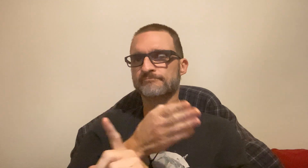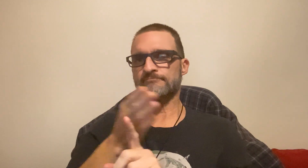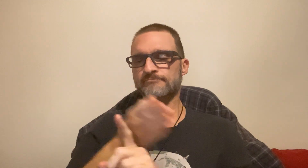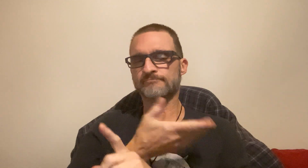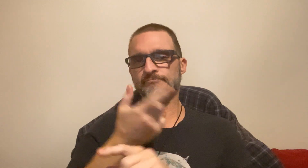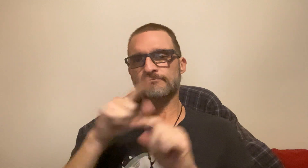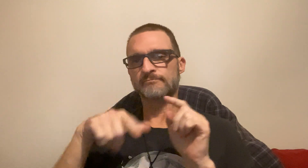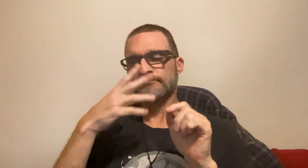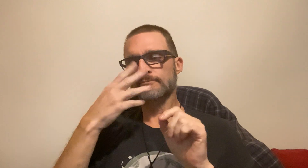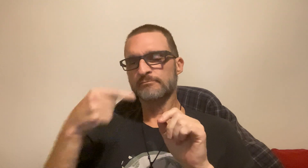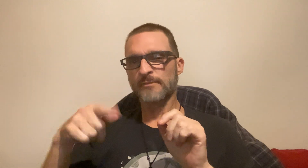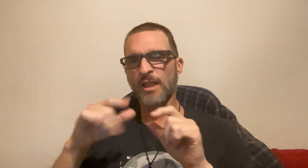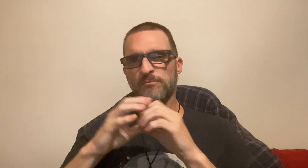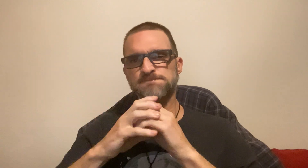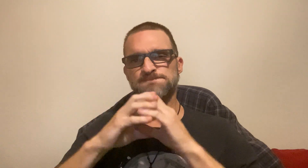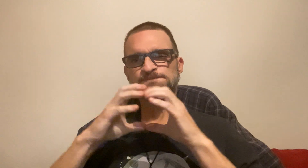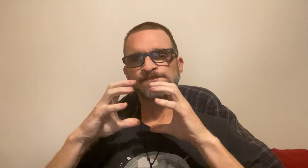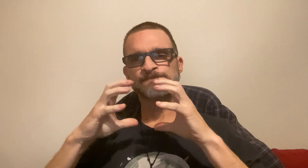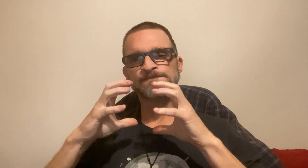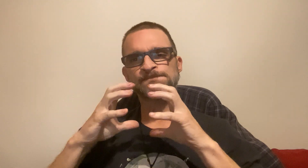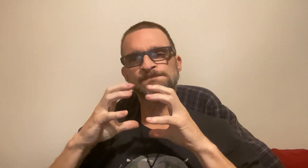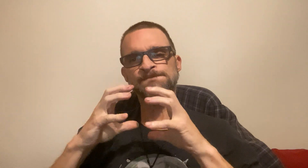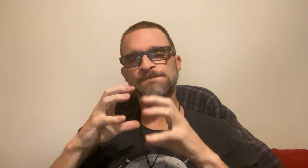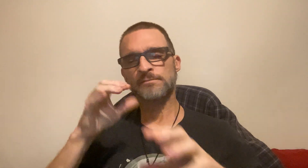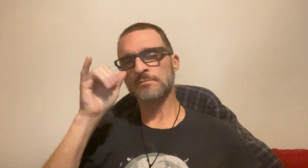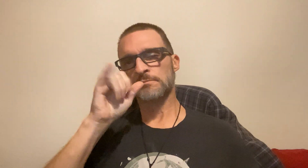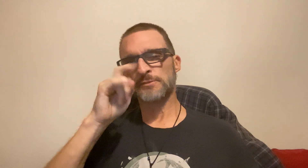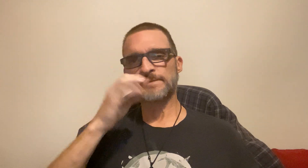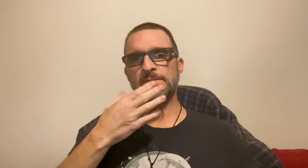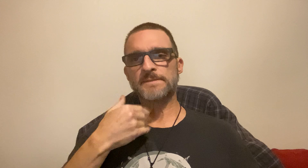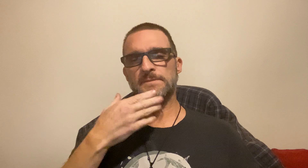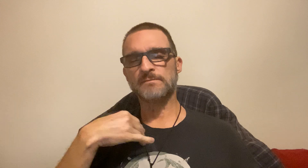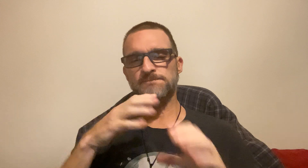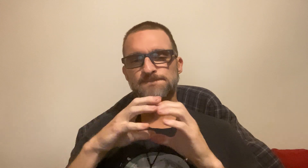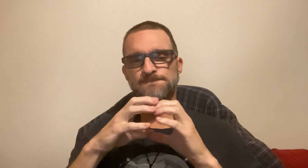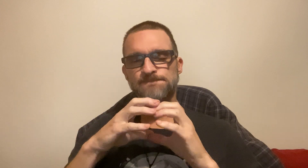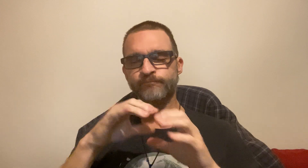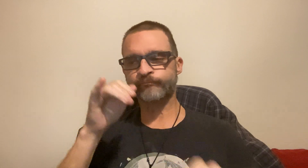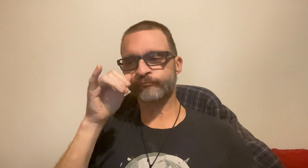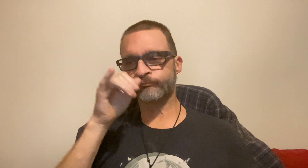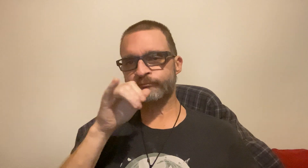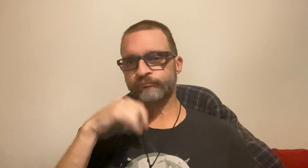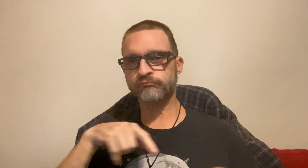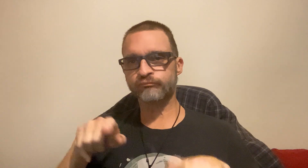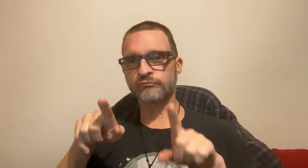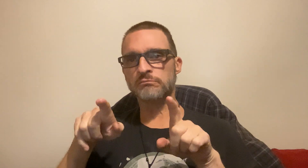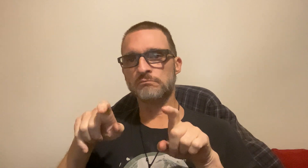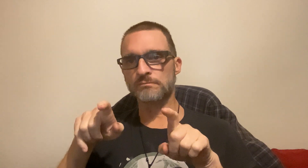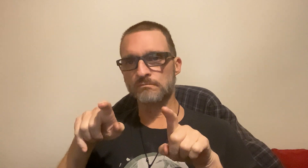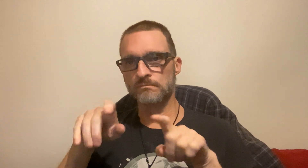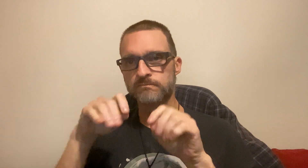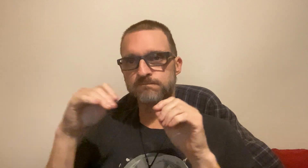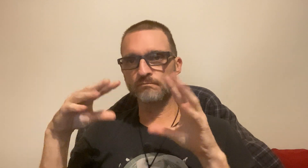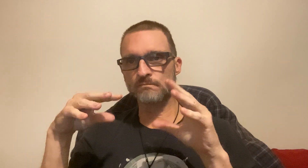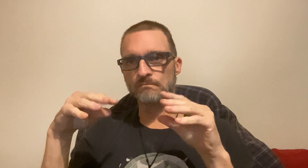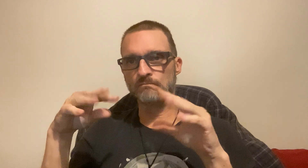up before that since I could not sleep. My leg was swollen because of diabetes.